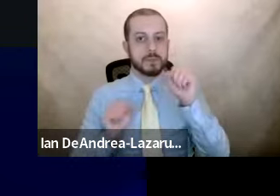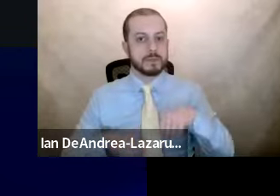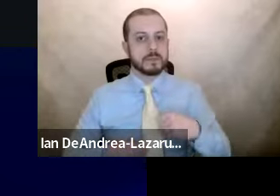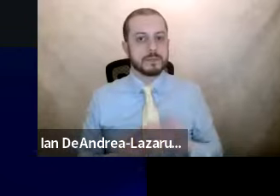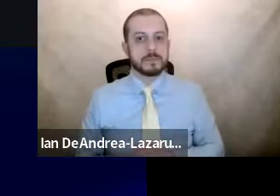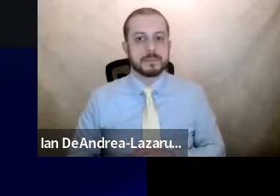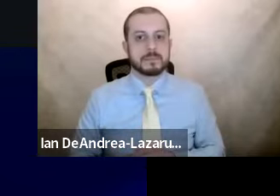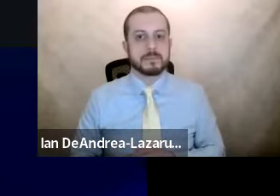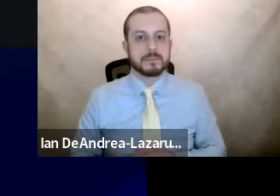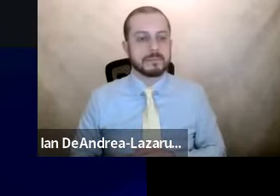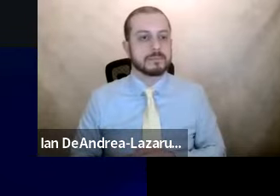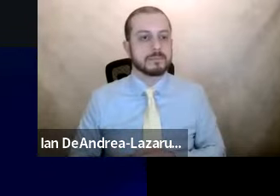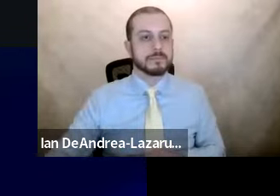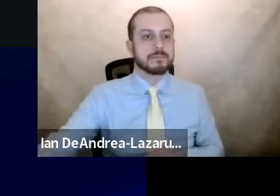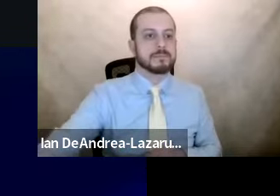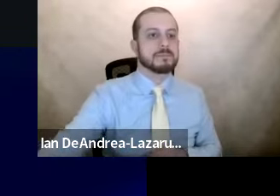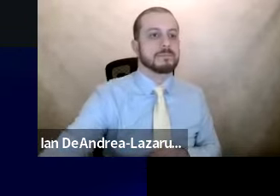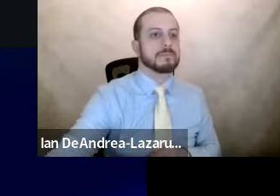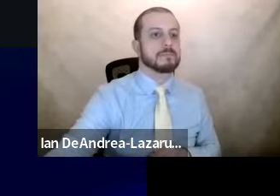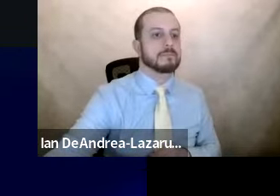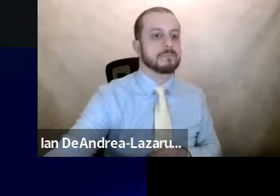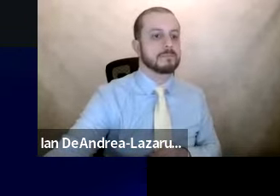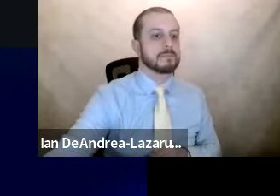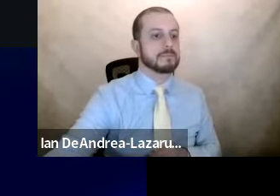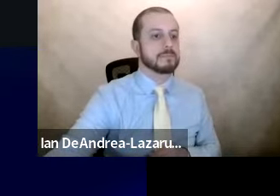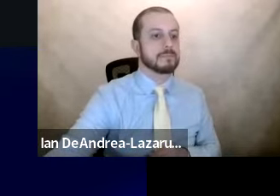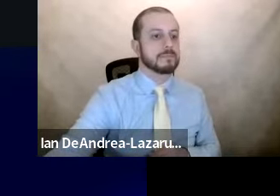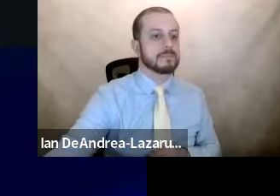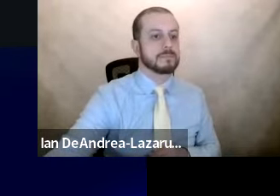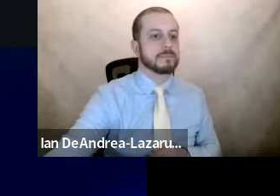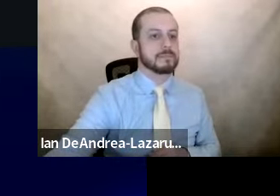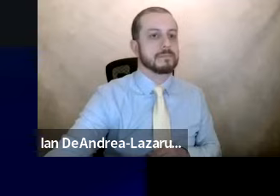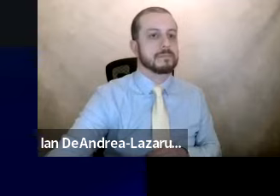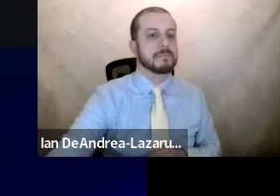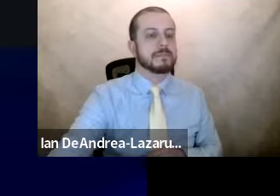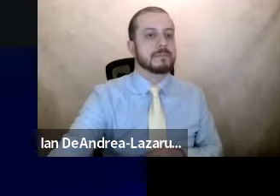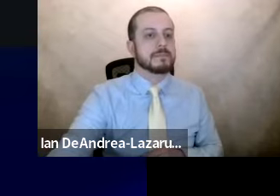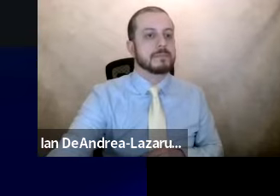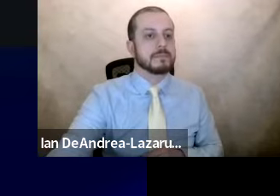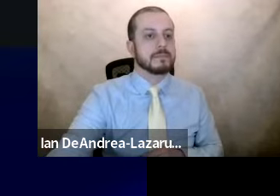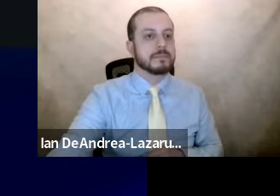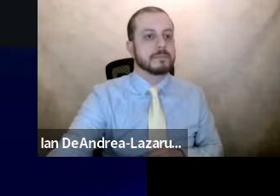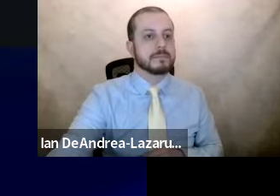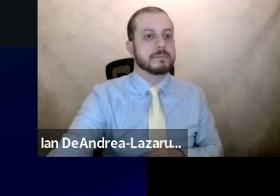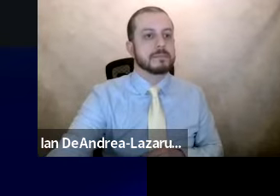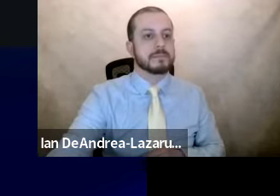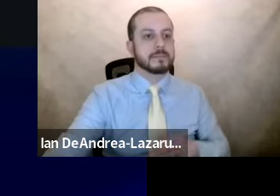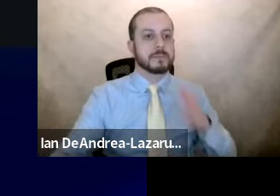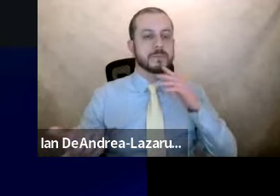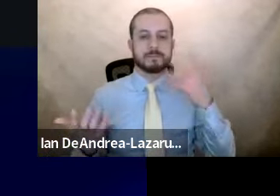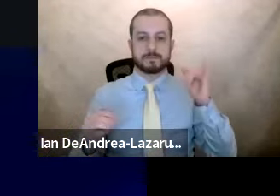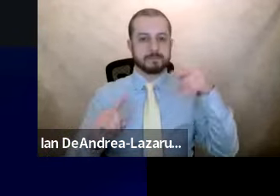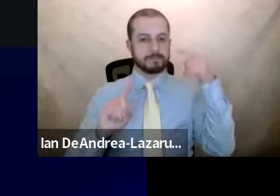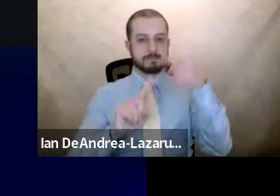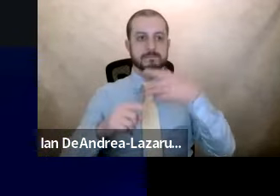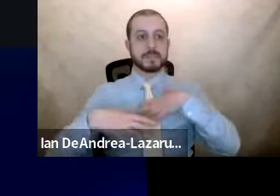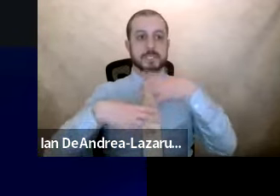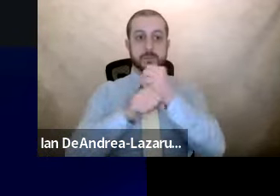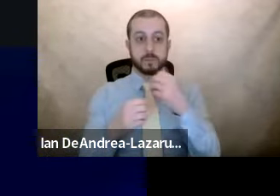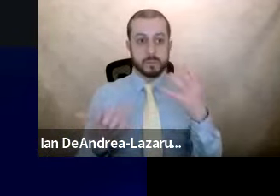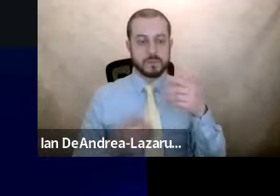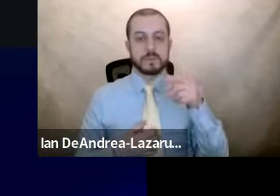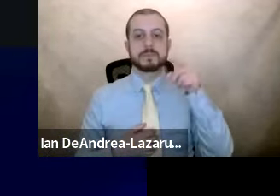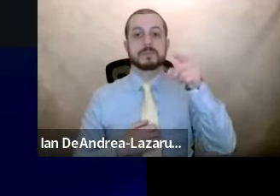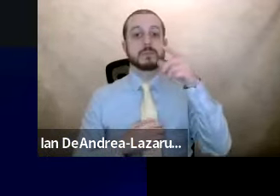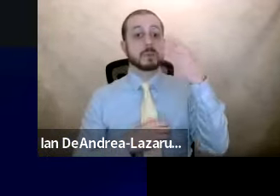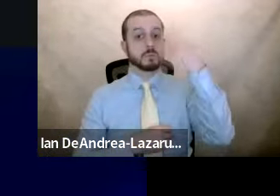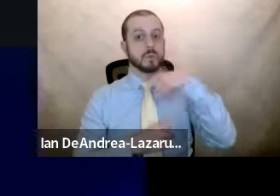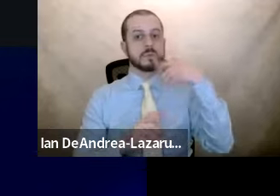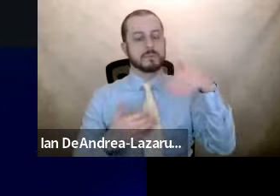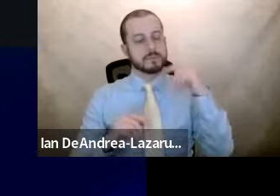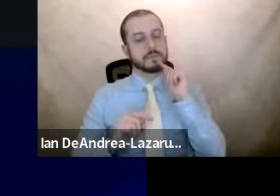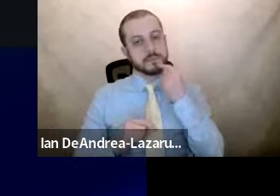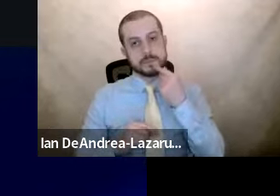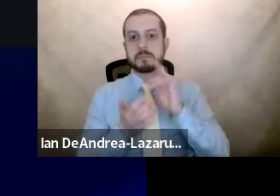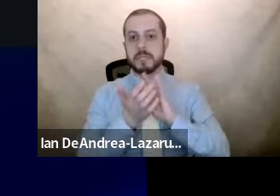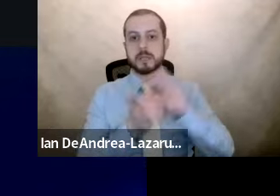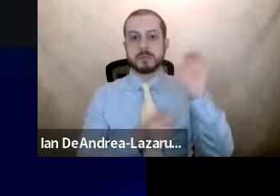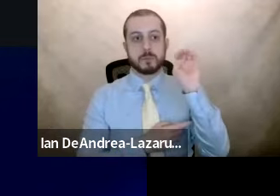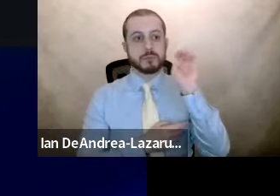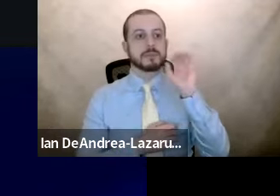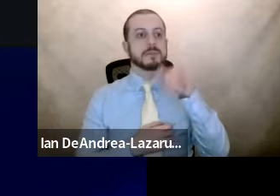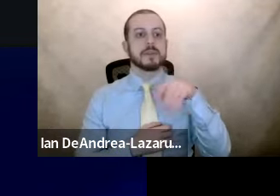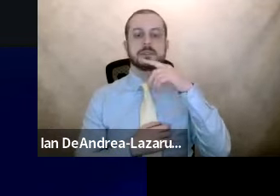So try to minimize the alcohol intake.